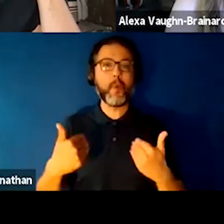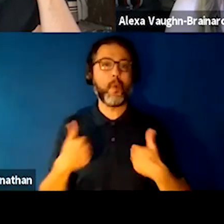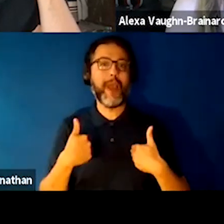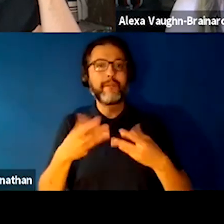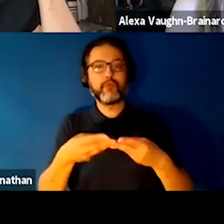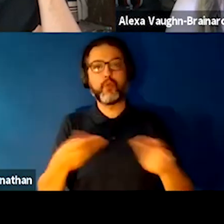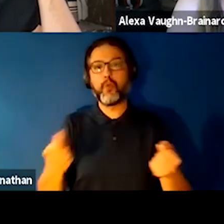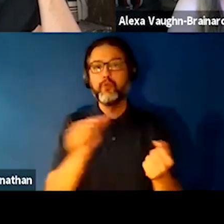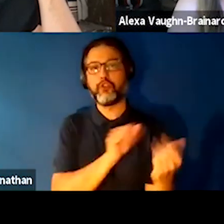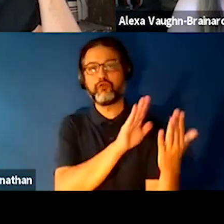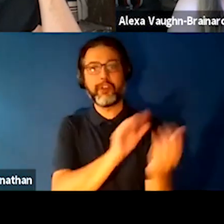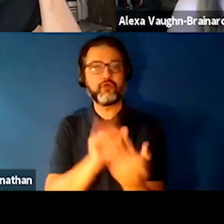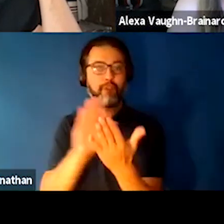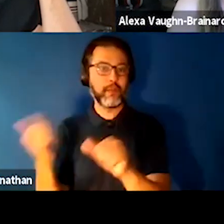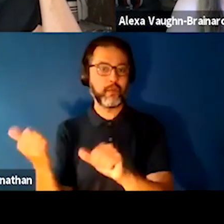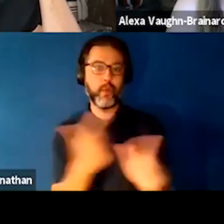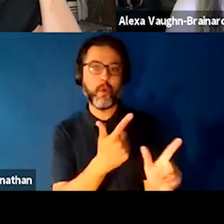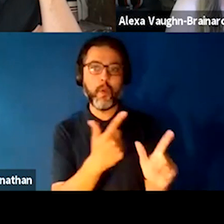And it really requires a bit of everything.